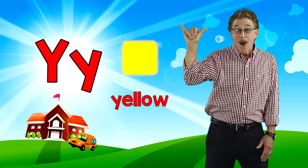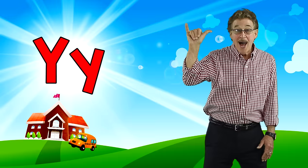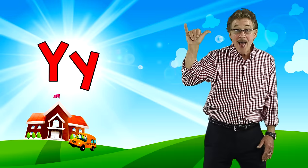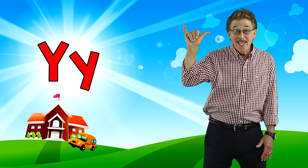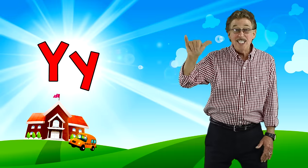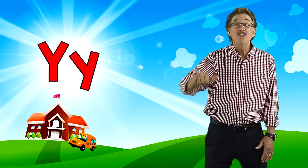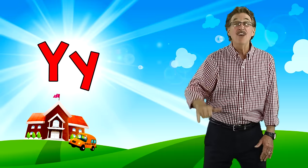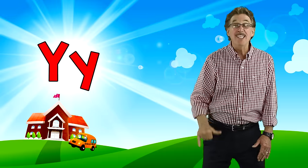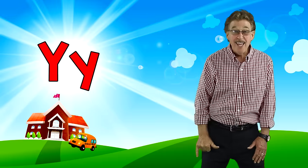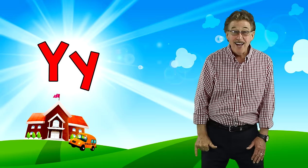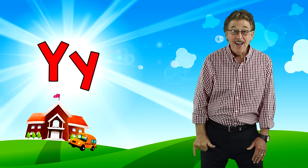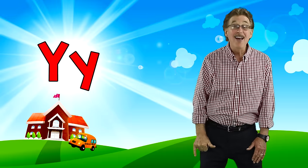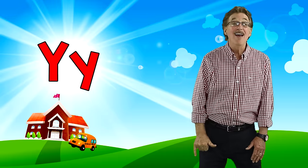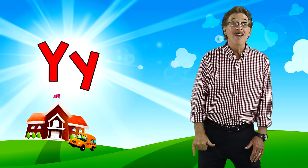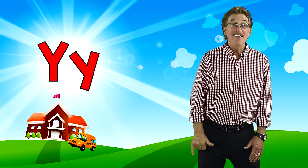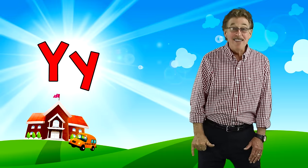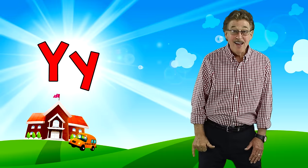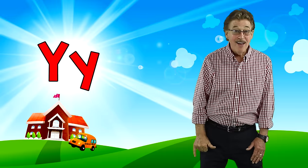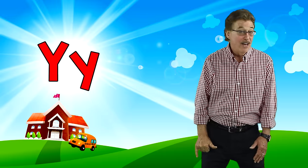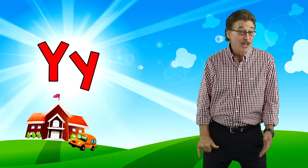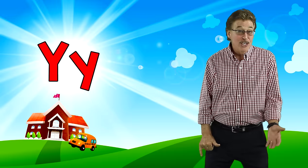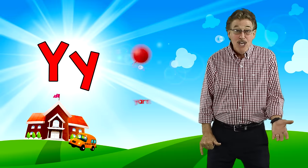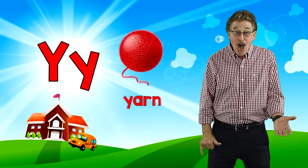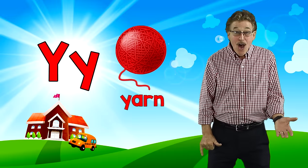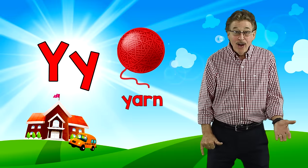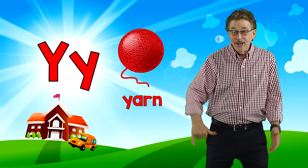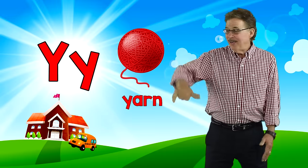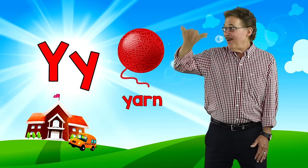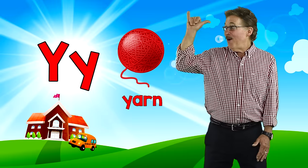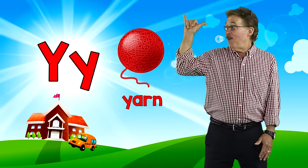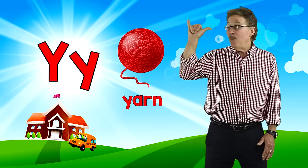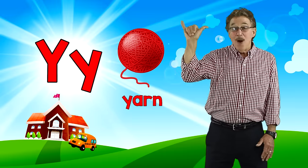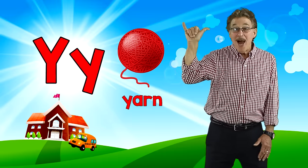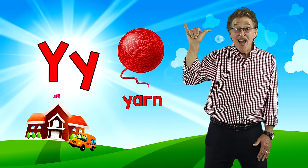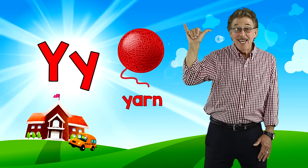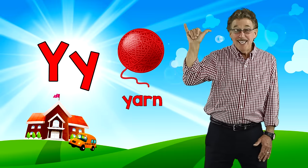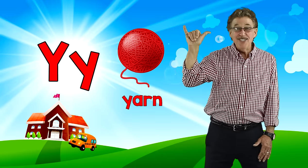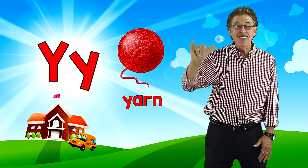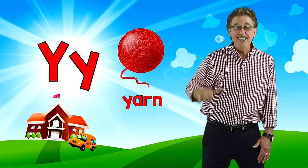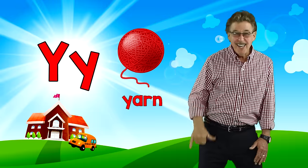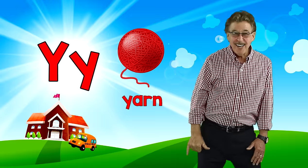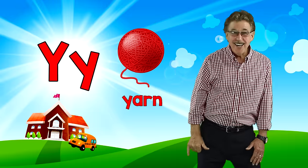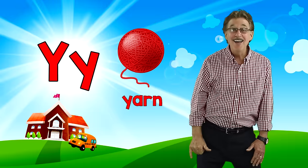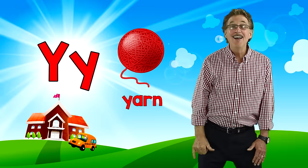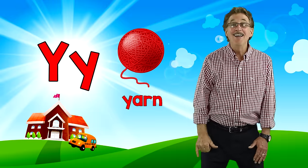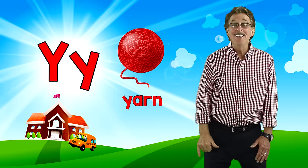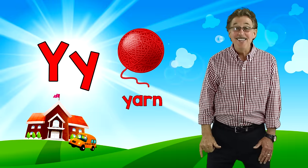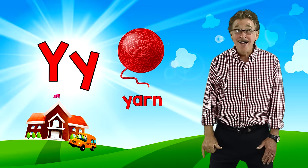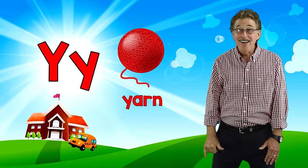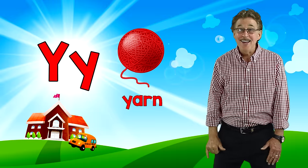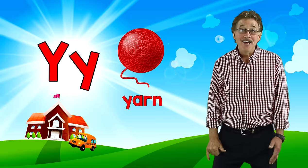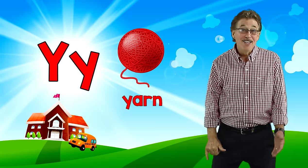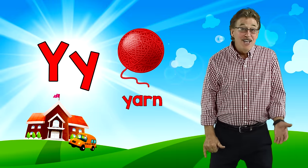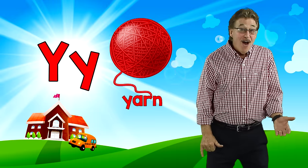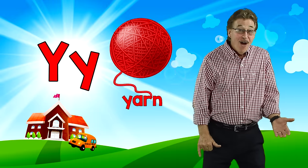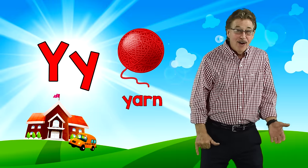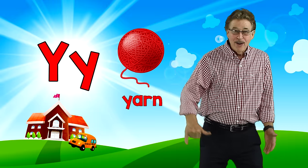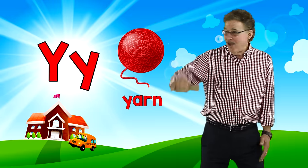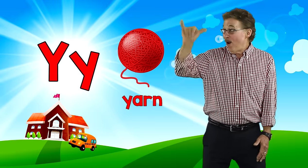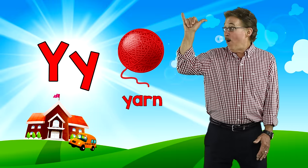Y is for /y/ /y/ yarn